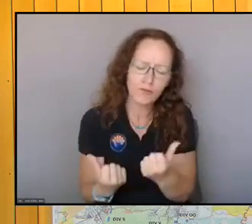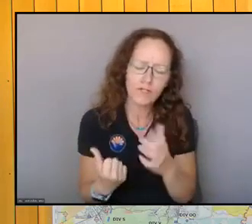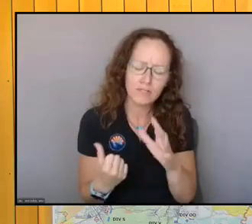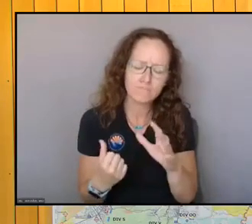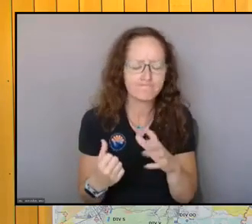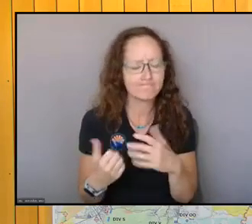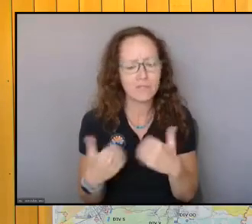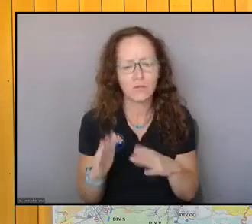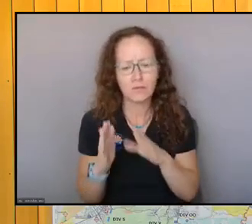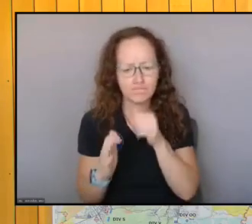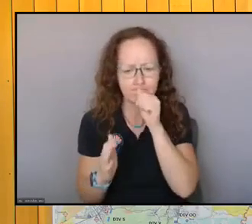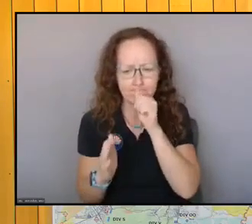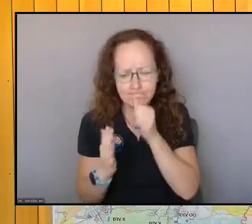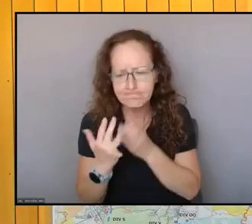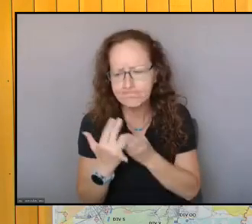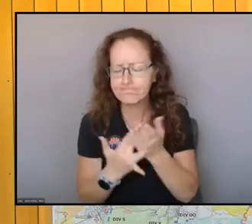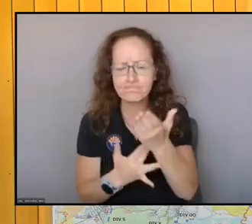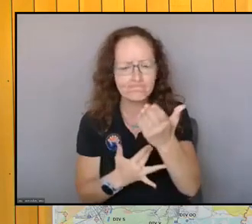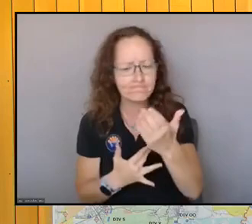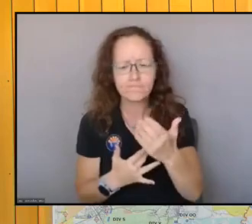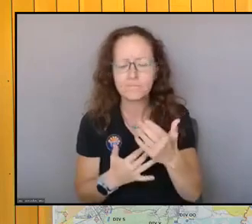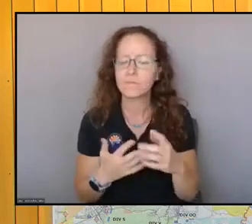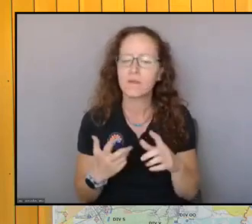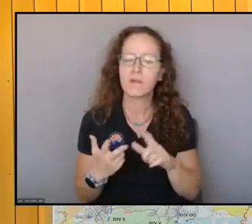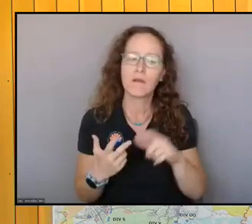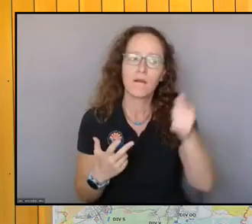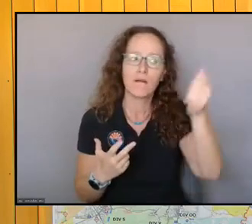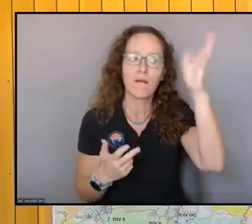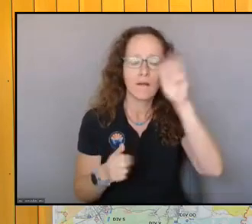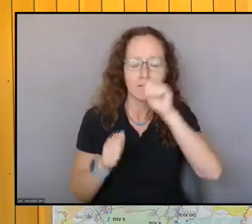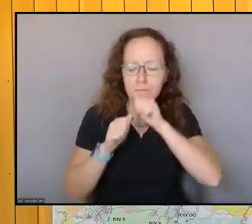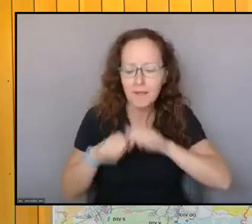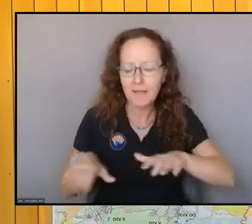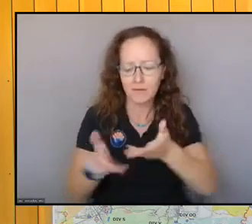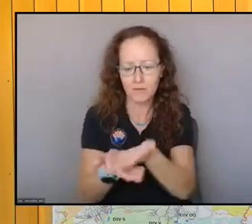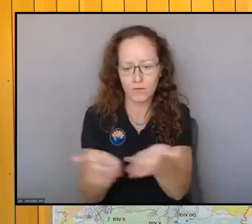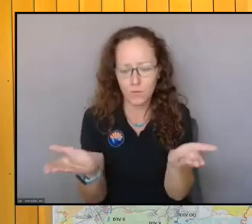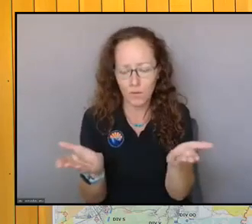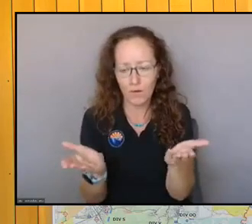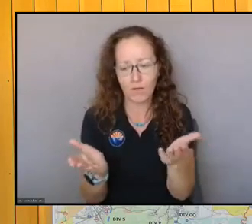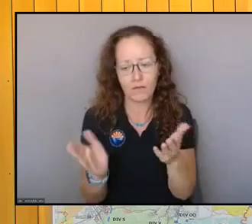MAY GOD'S BLESSING BE UPON YOU, AND IF YOU CAN, STAY CLOSE TO HOME THIS WEEKEND.